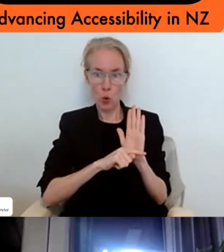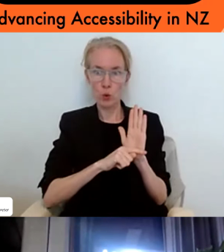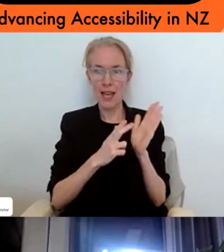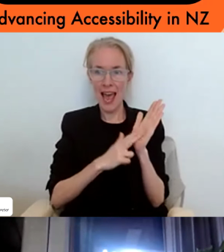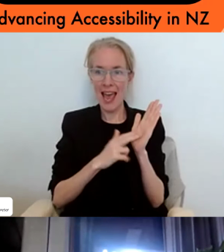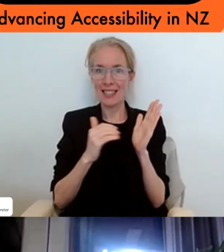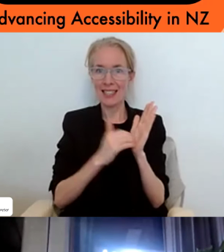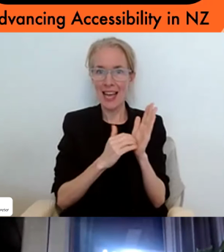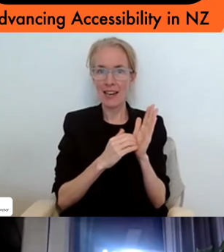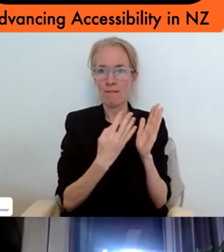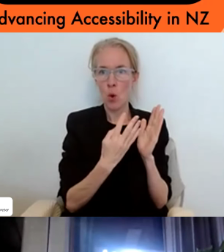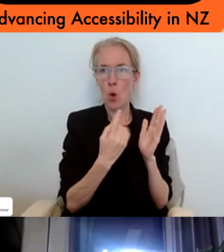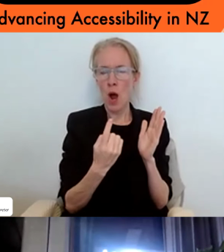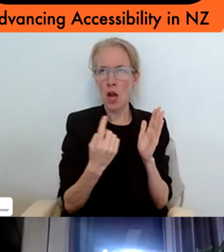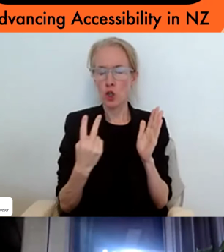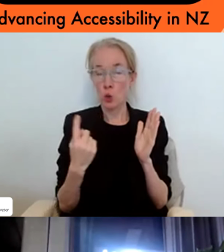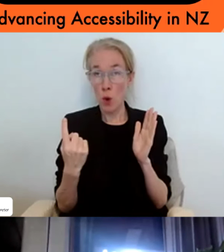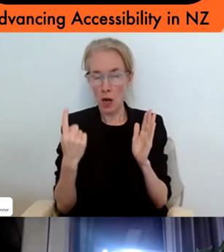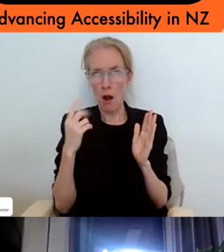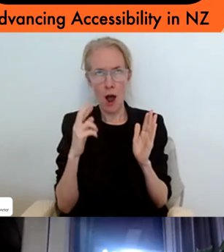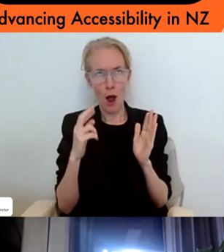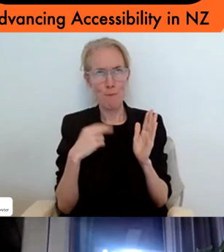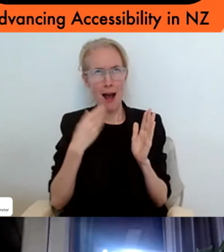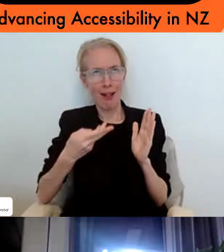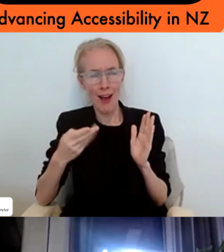I've said that the right order around. But you need to have the